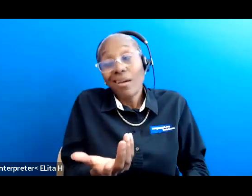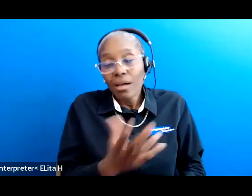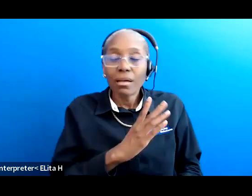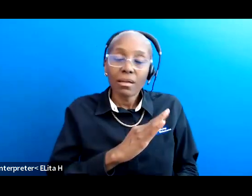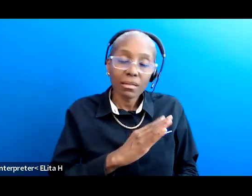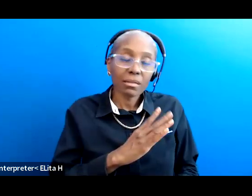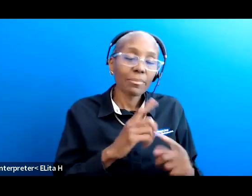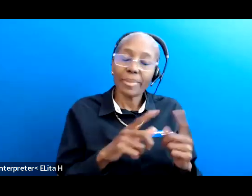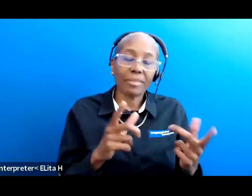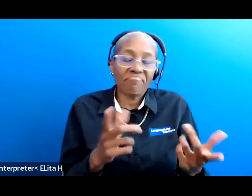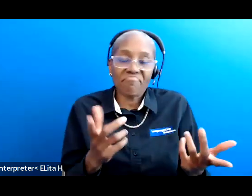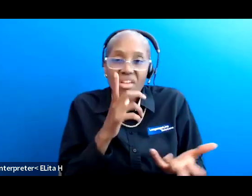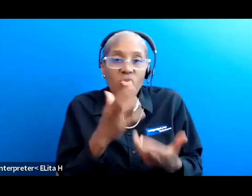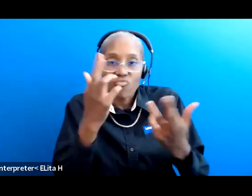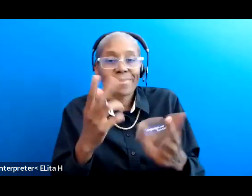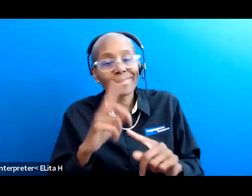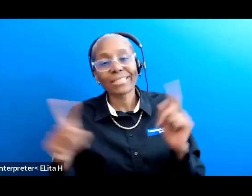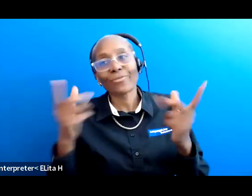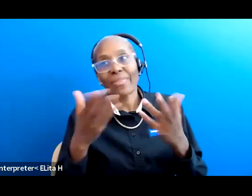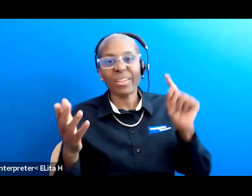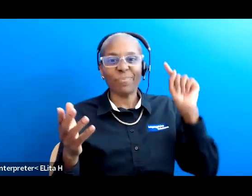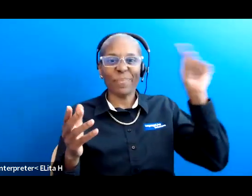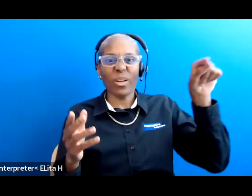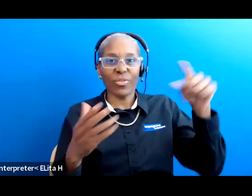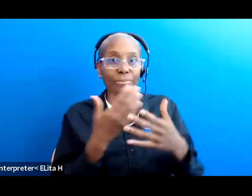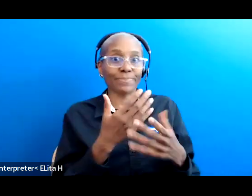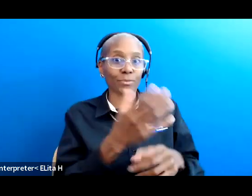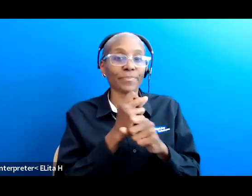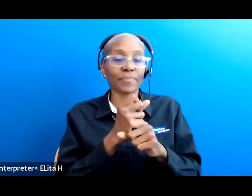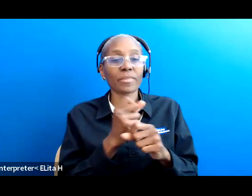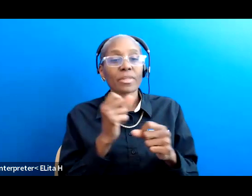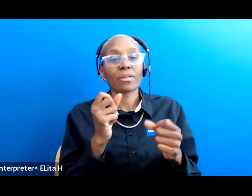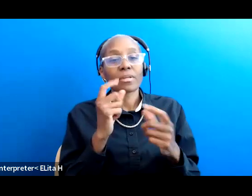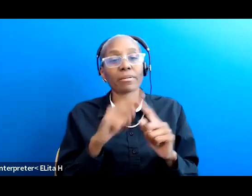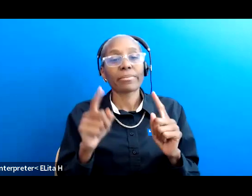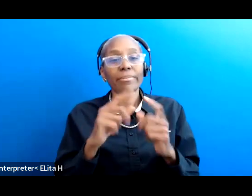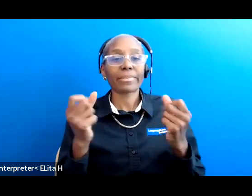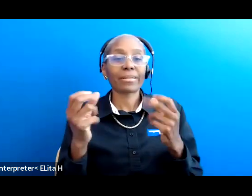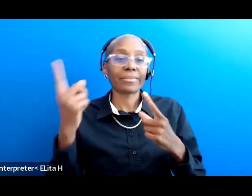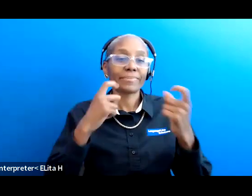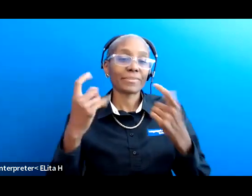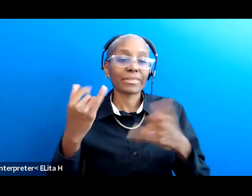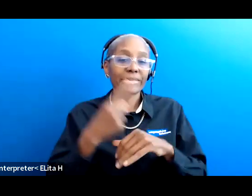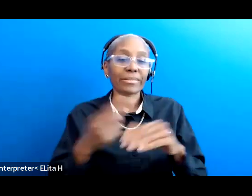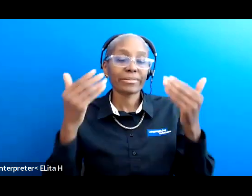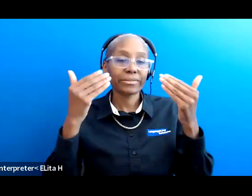I'm just saying it's just something different that's out there. So we have lots and lots of questions today. So let's just get right into it.